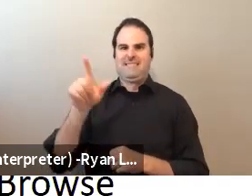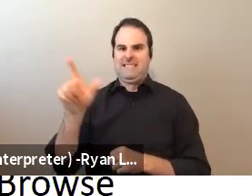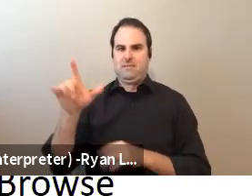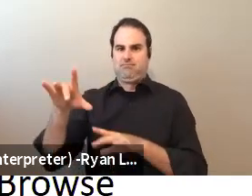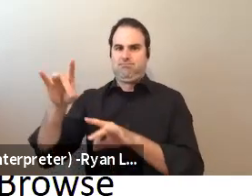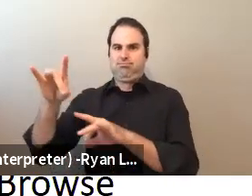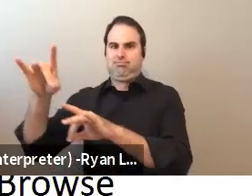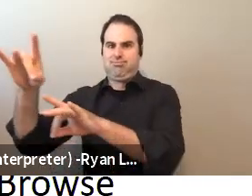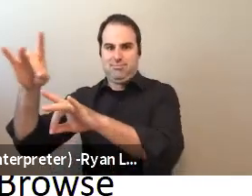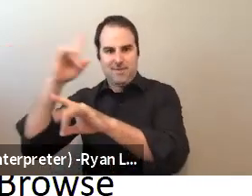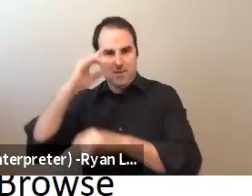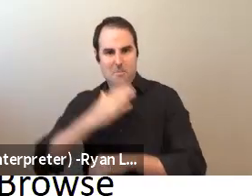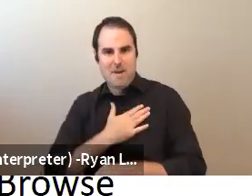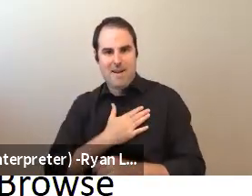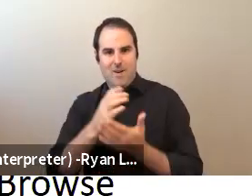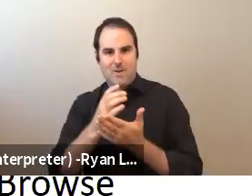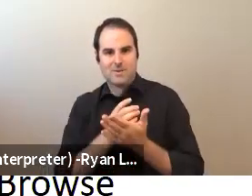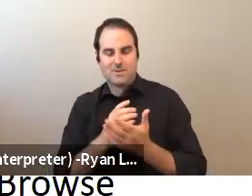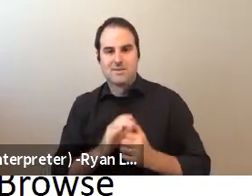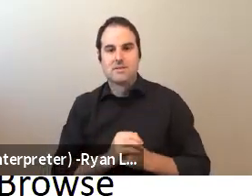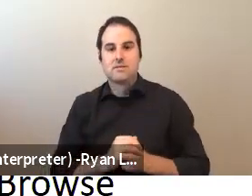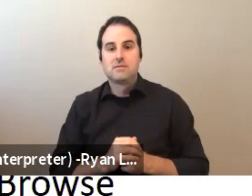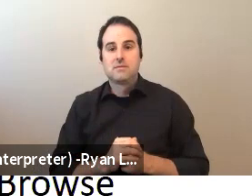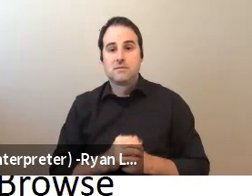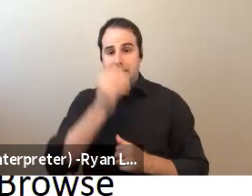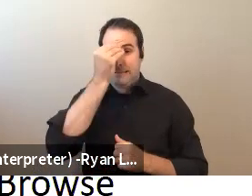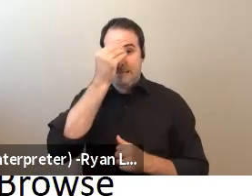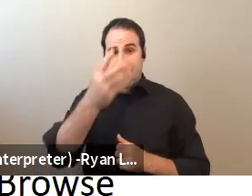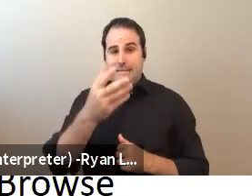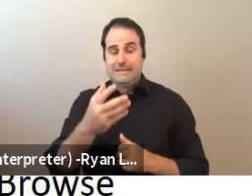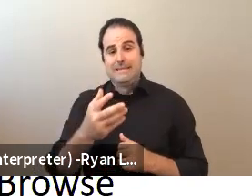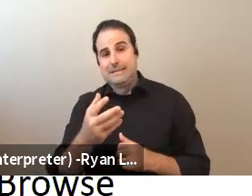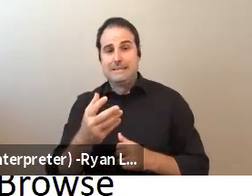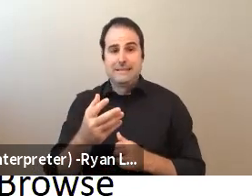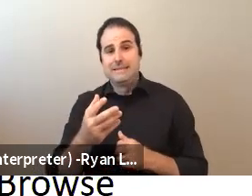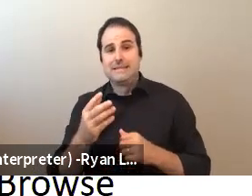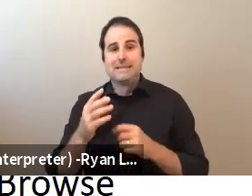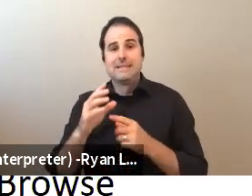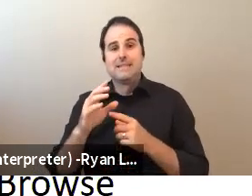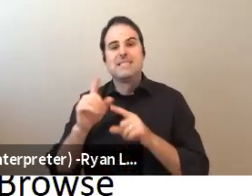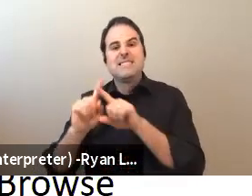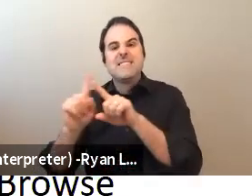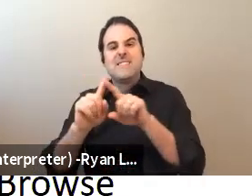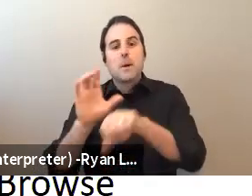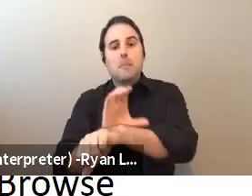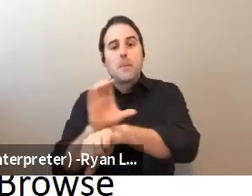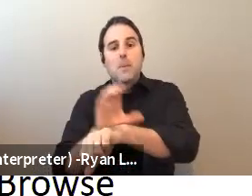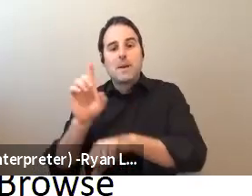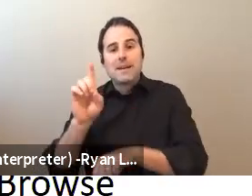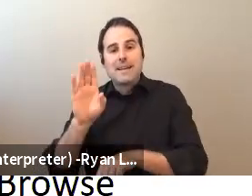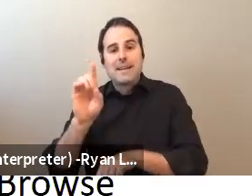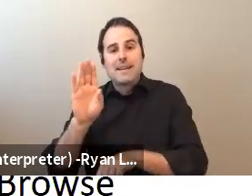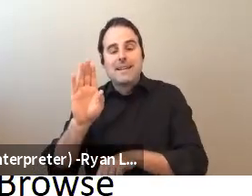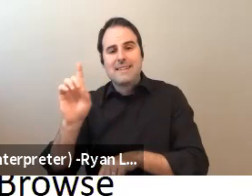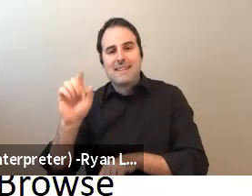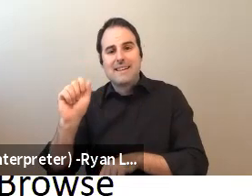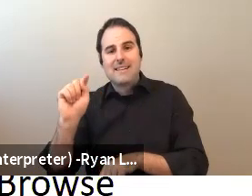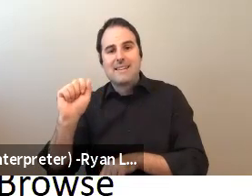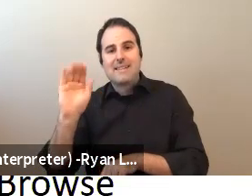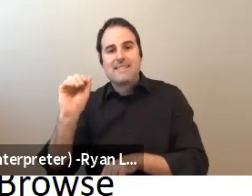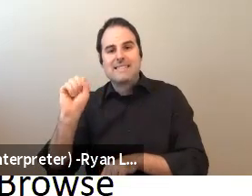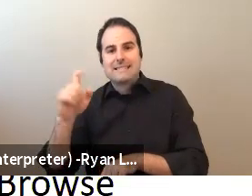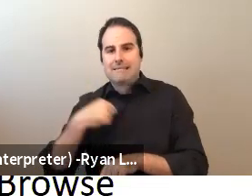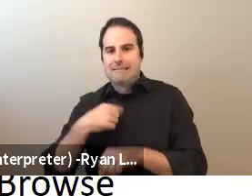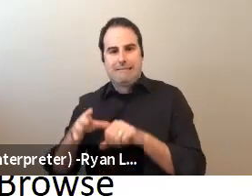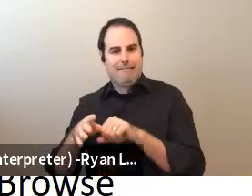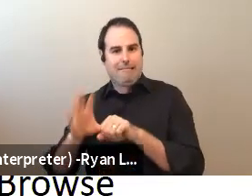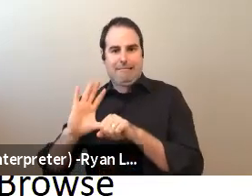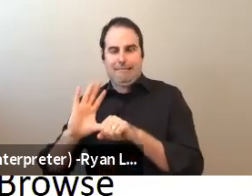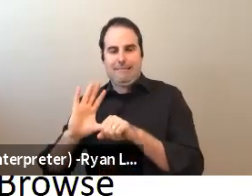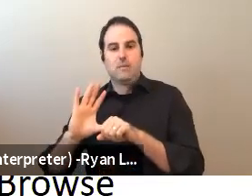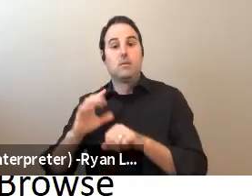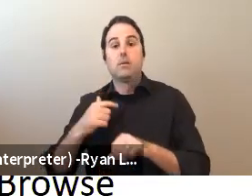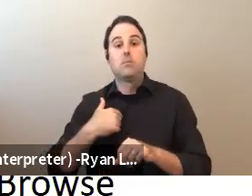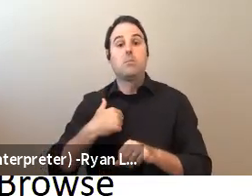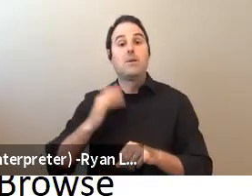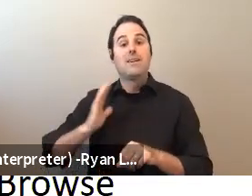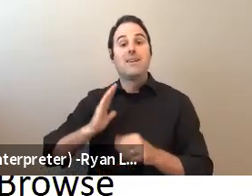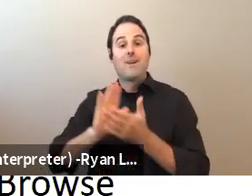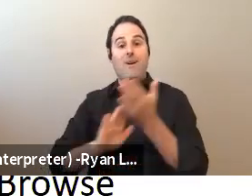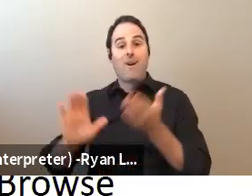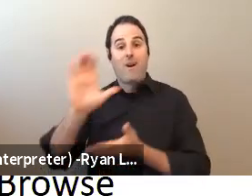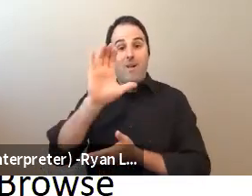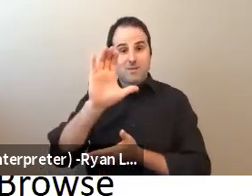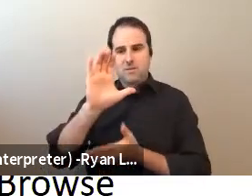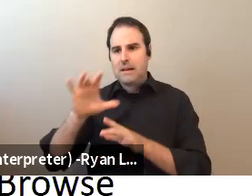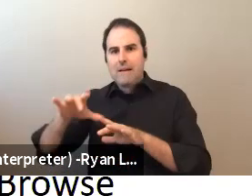Sally Potter: I am not really good at using the databases. You know, when I went to college. We walked into the library and found sources by looking through these little drawers, with little cards.